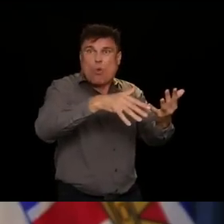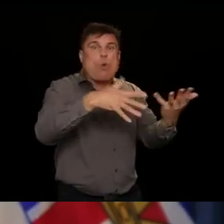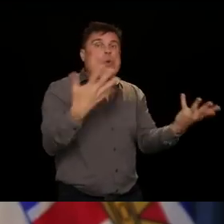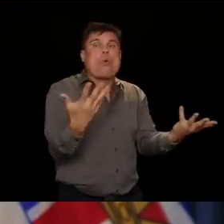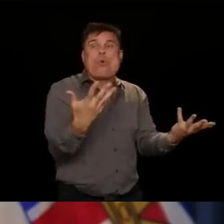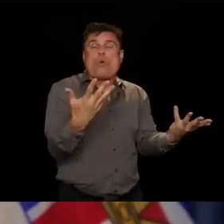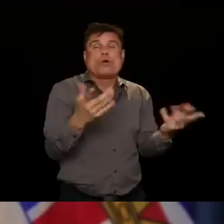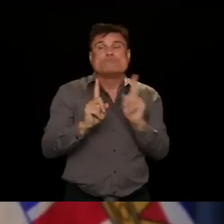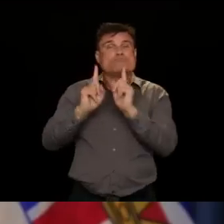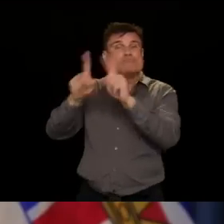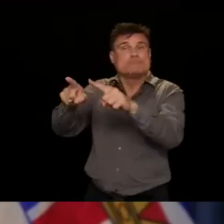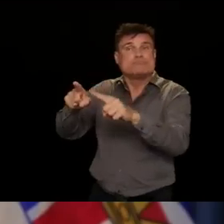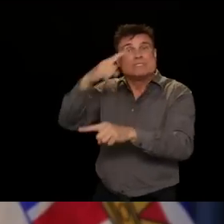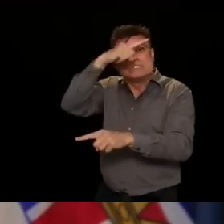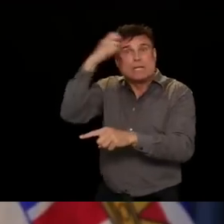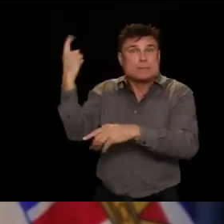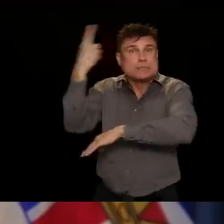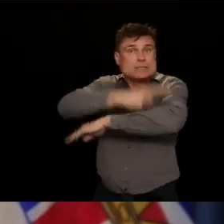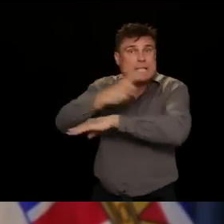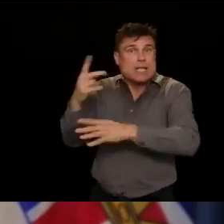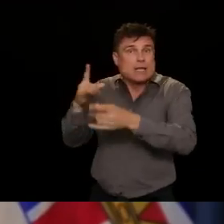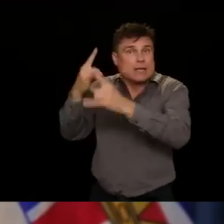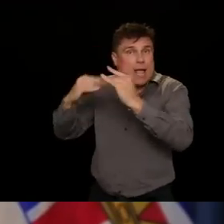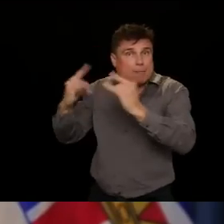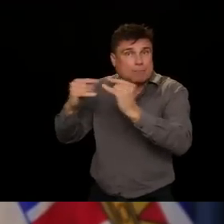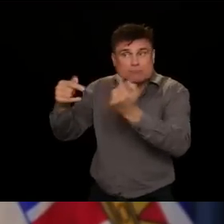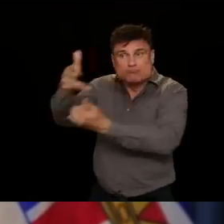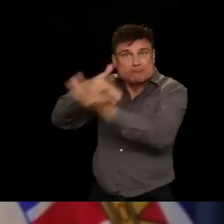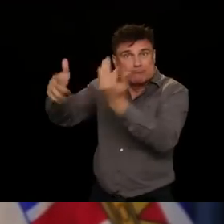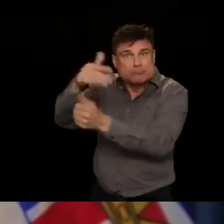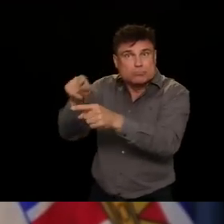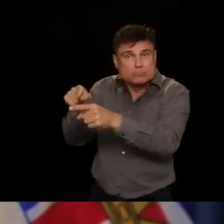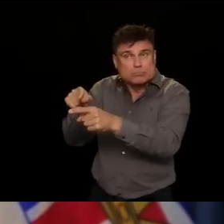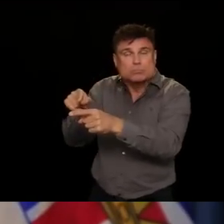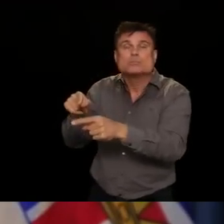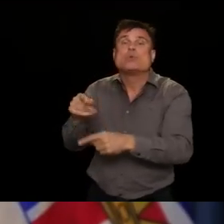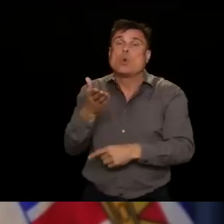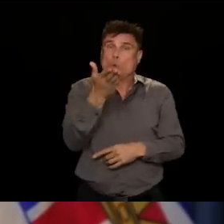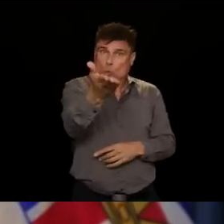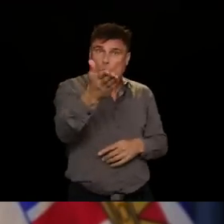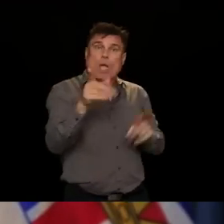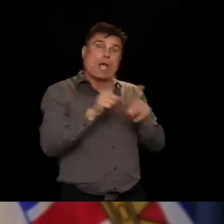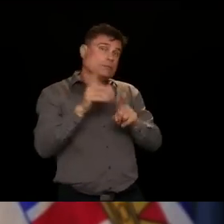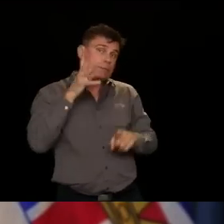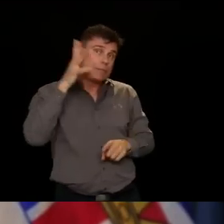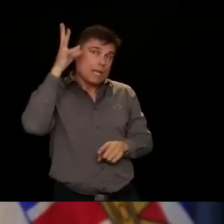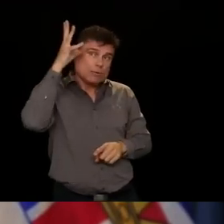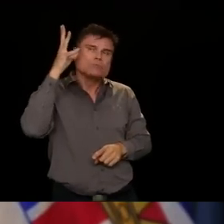and we need to make sure that if your children are going out and going to school and going to